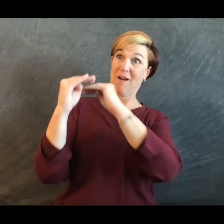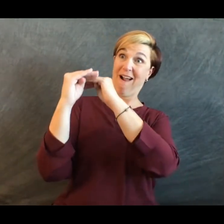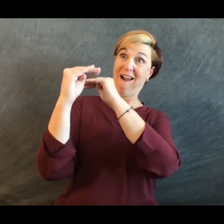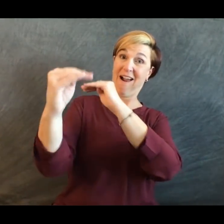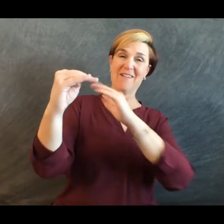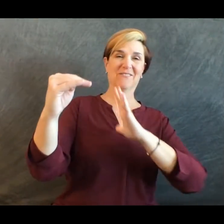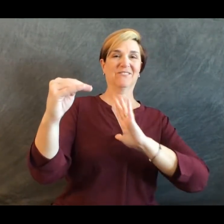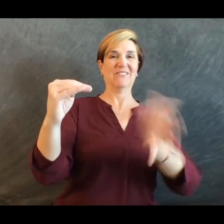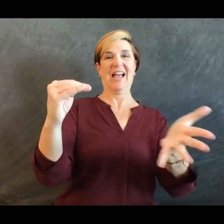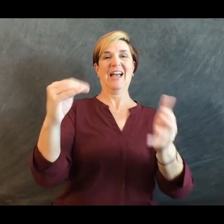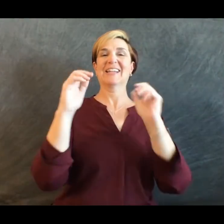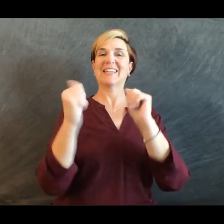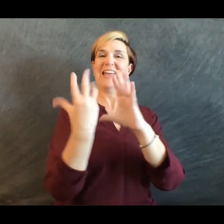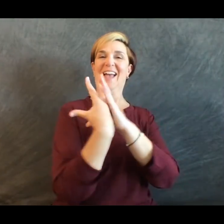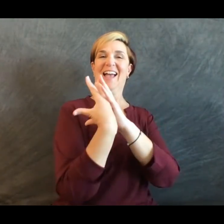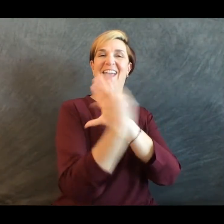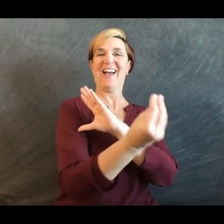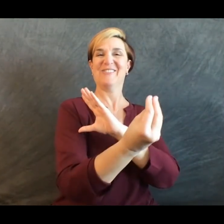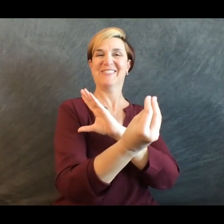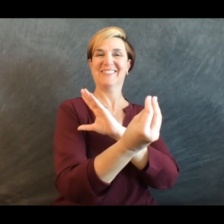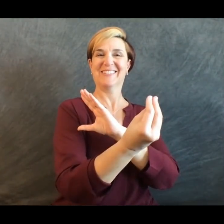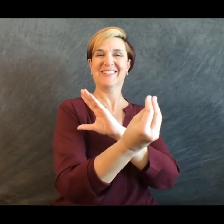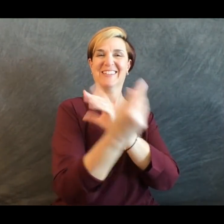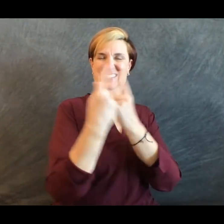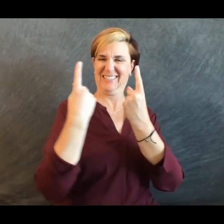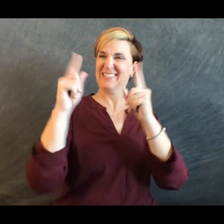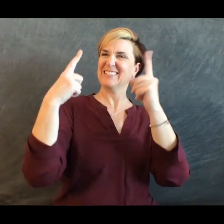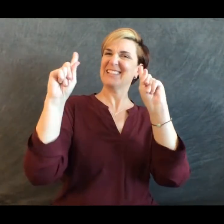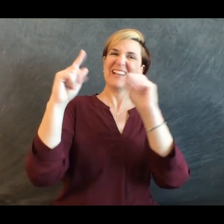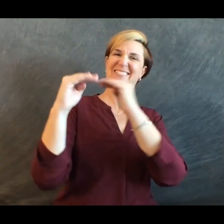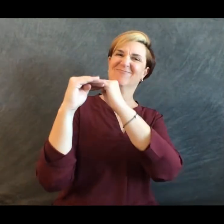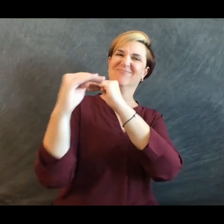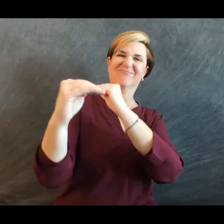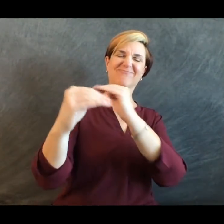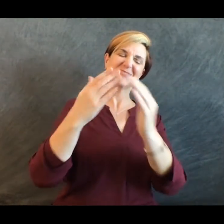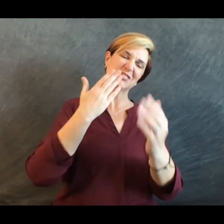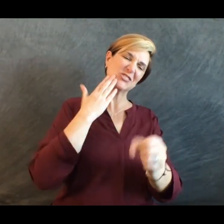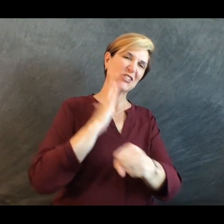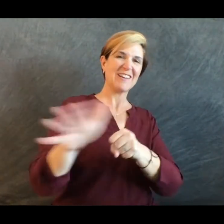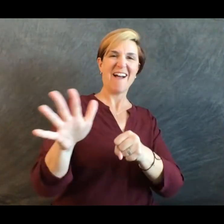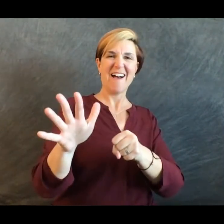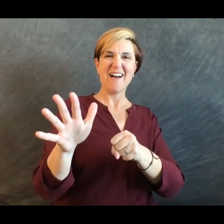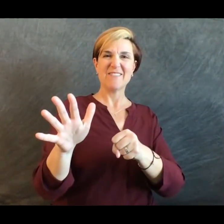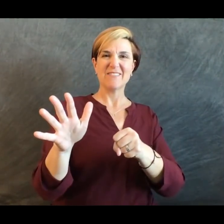success of the mitigation that we need to be pulling back at all I was actually